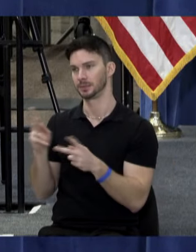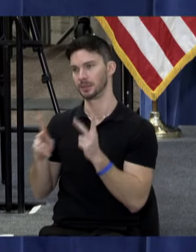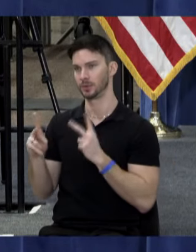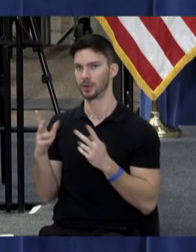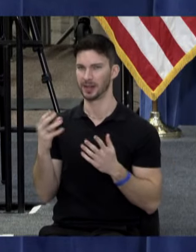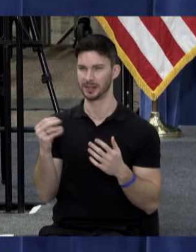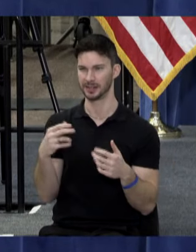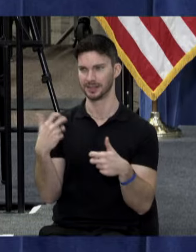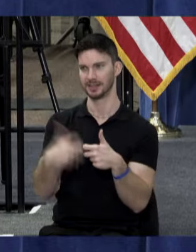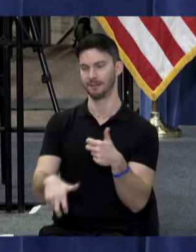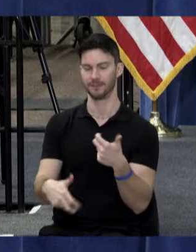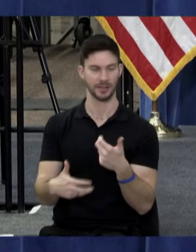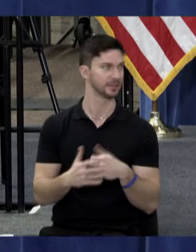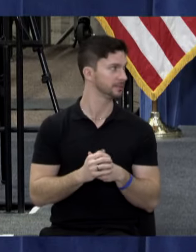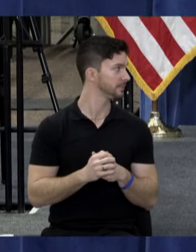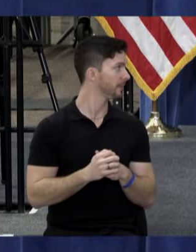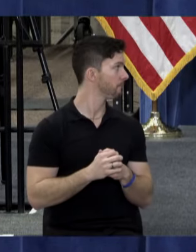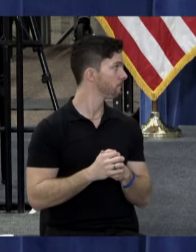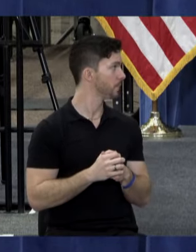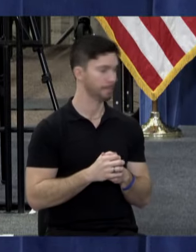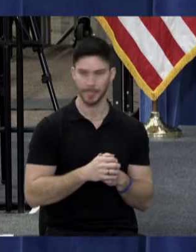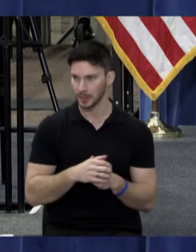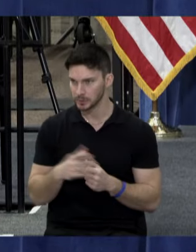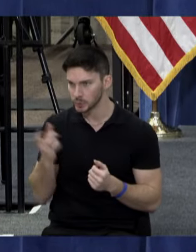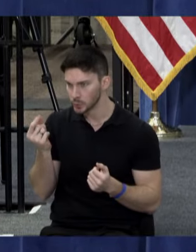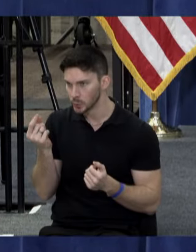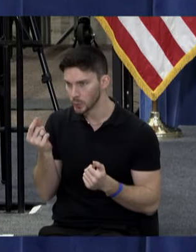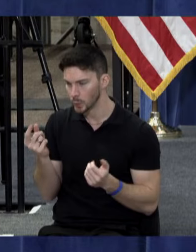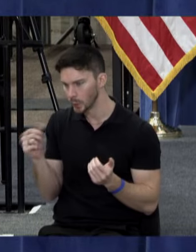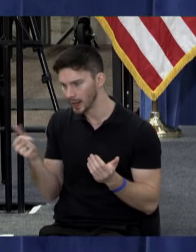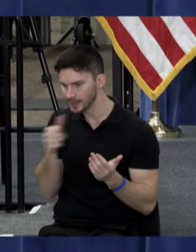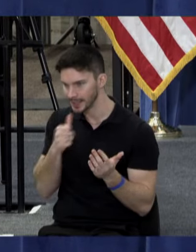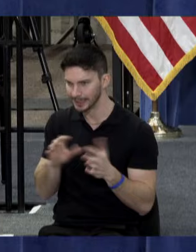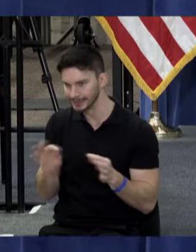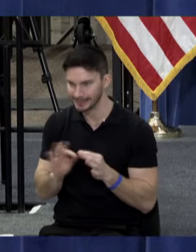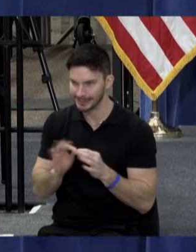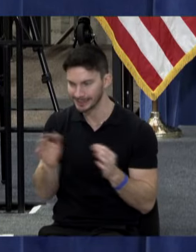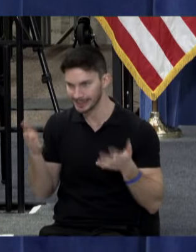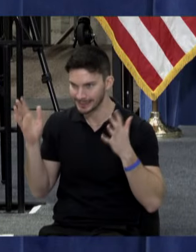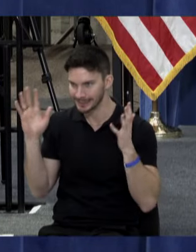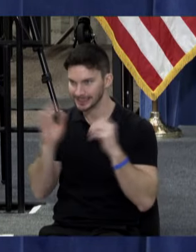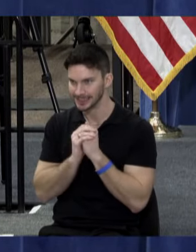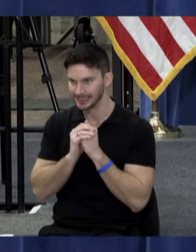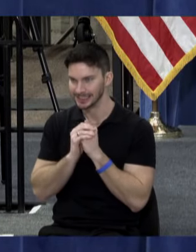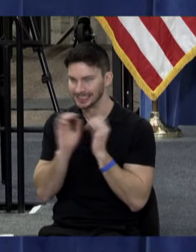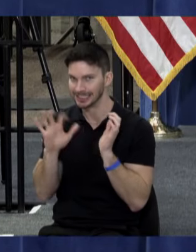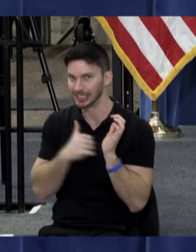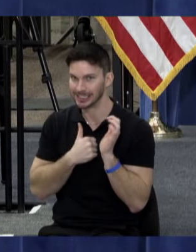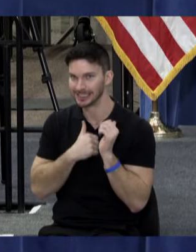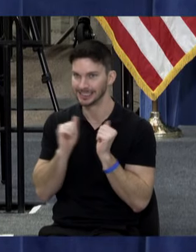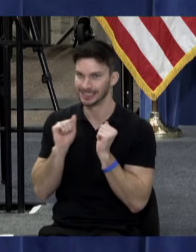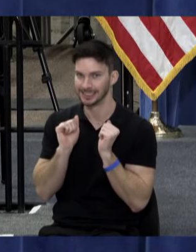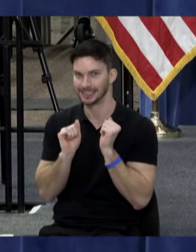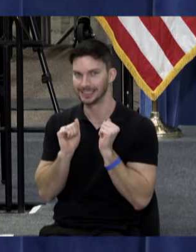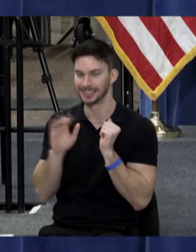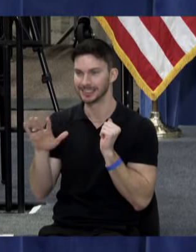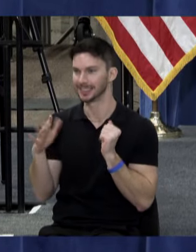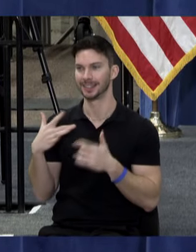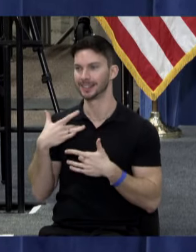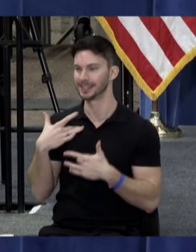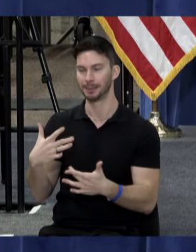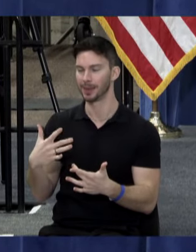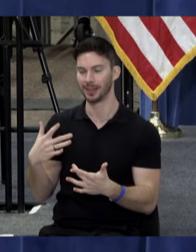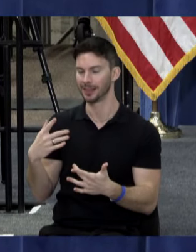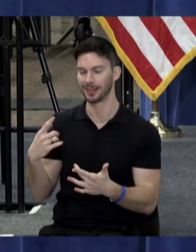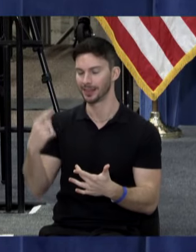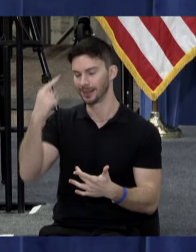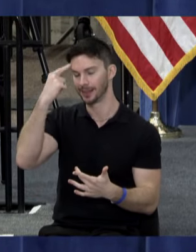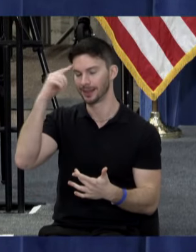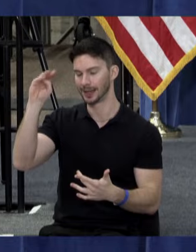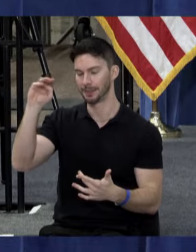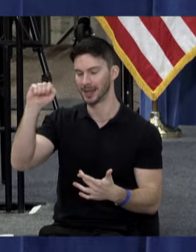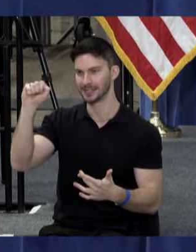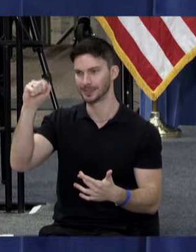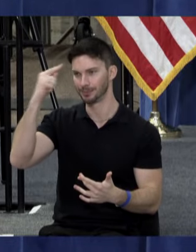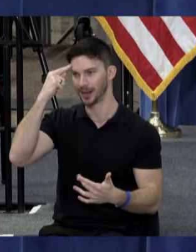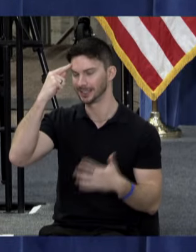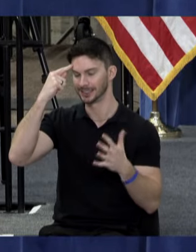Let me see what else I could throw in there. I don't know. Sorry. Typical MS brain. Anyway,